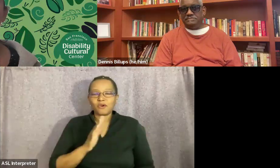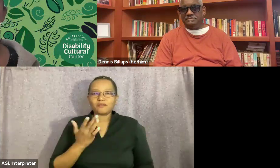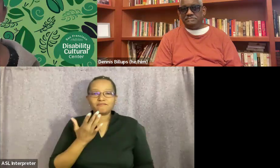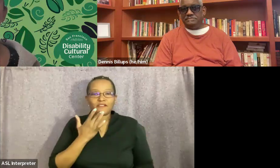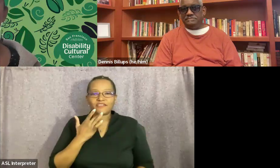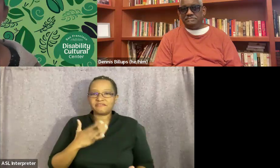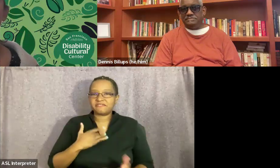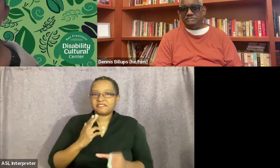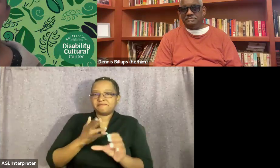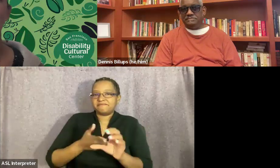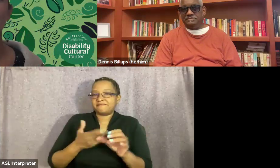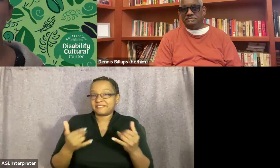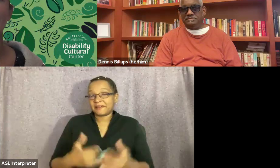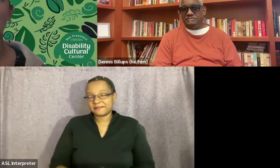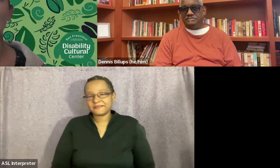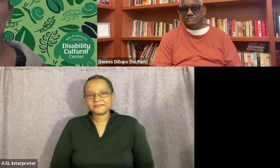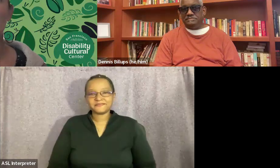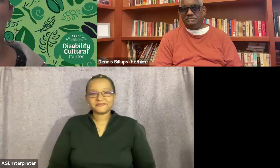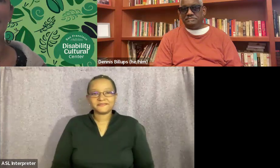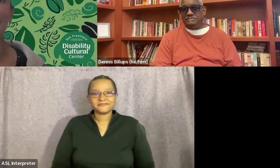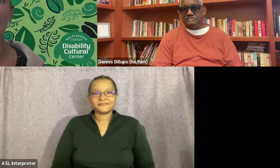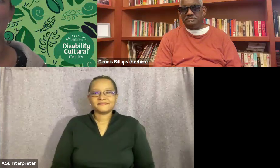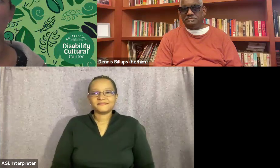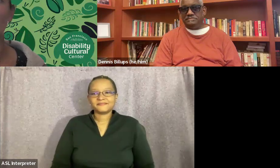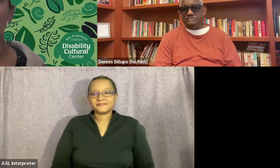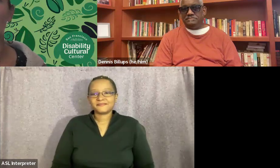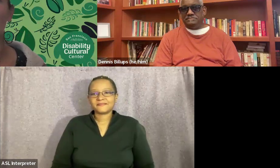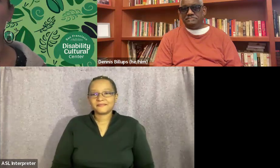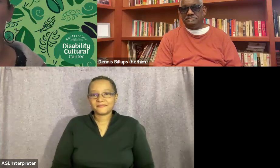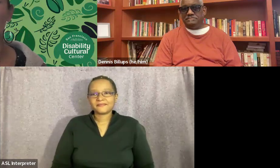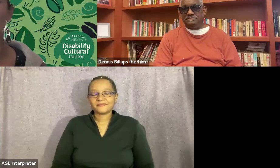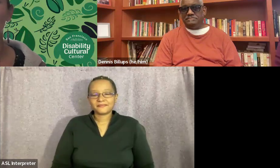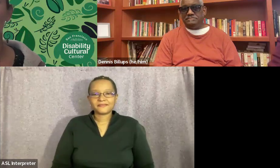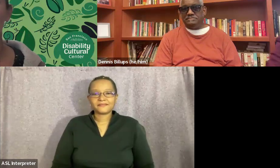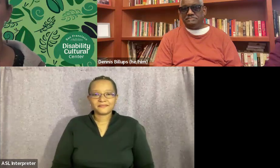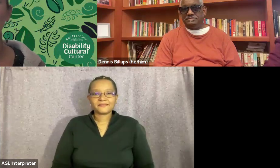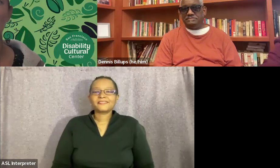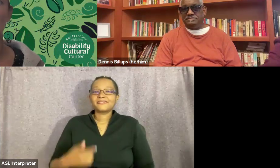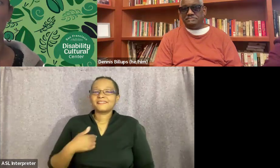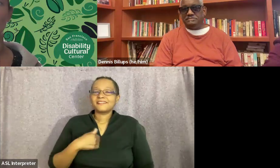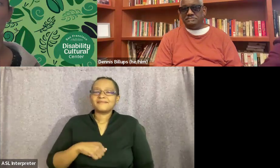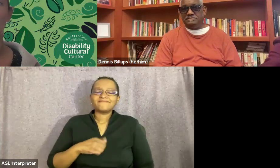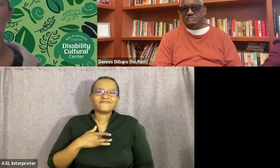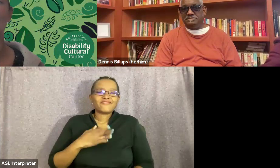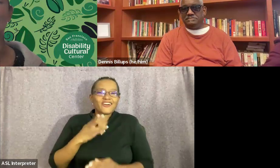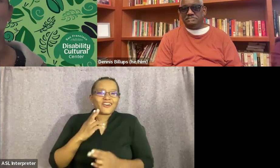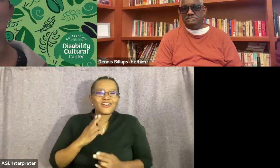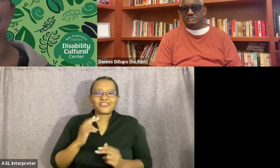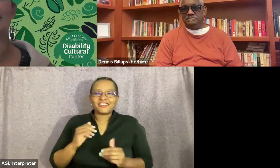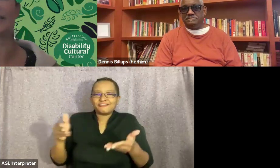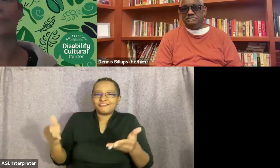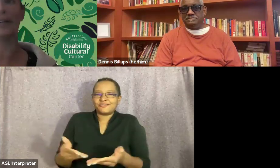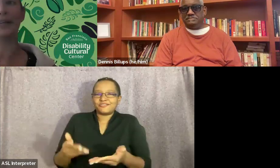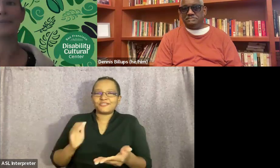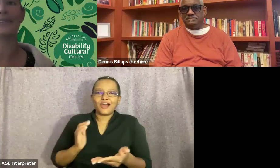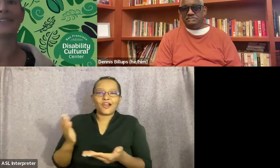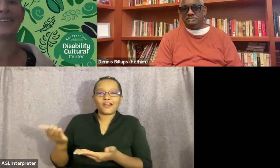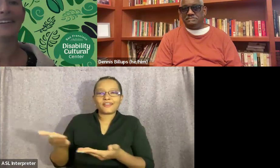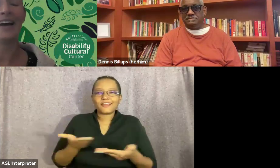to participate today. So I am so honored to get to introduce our guest, Dennis Billups.